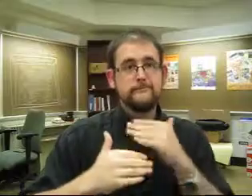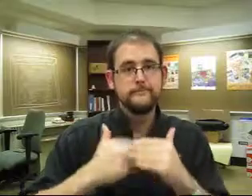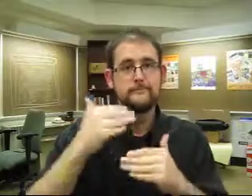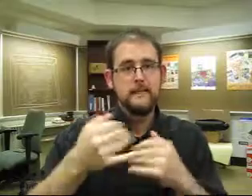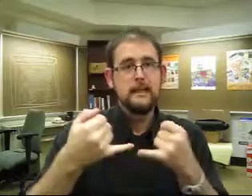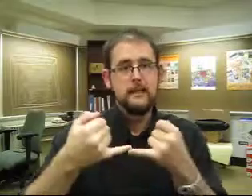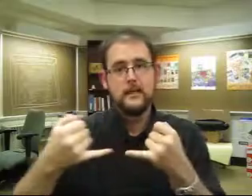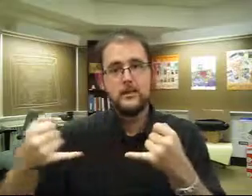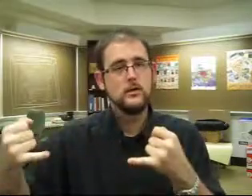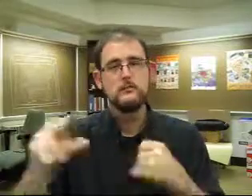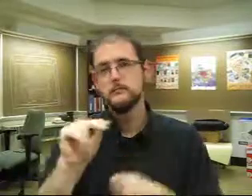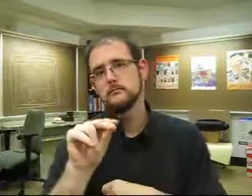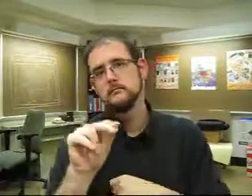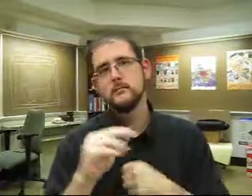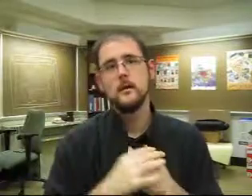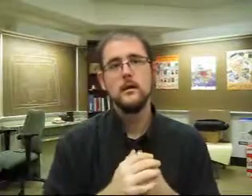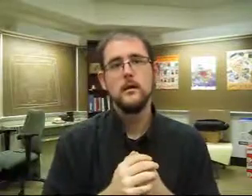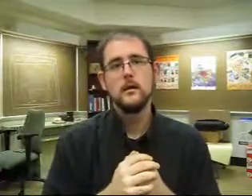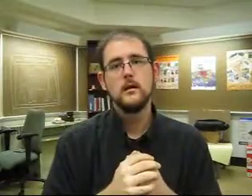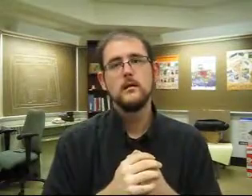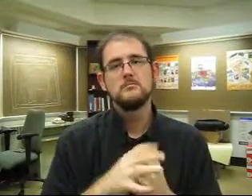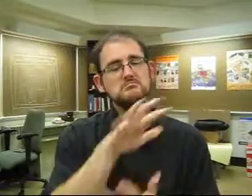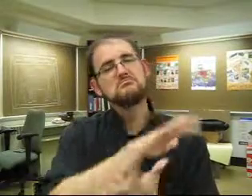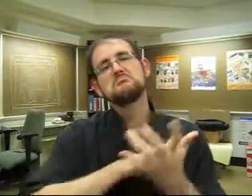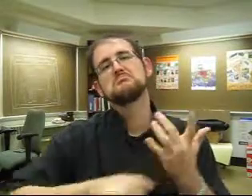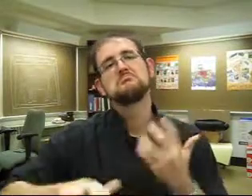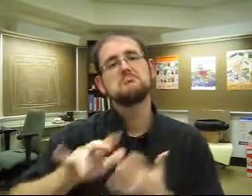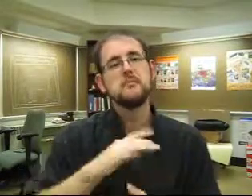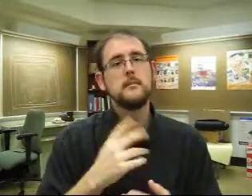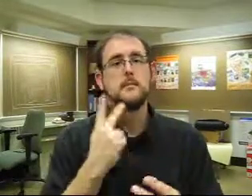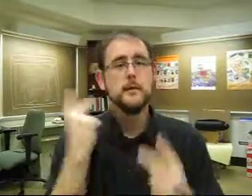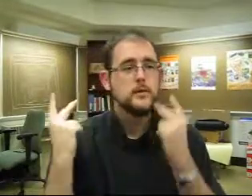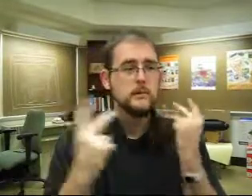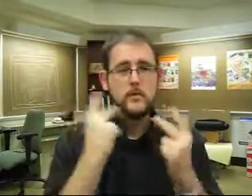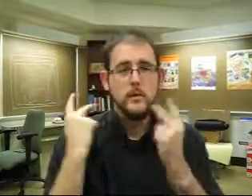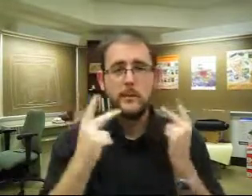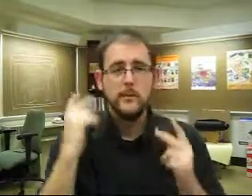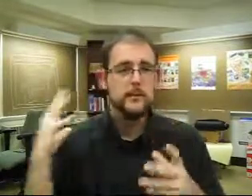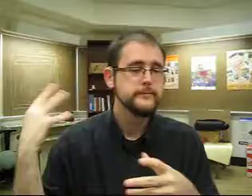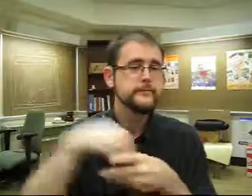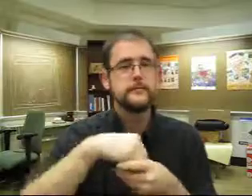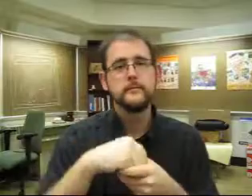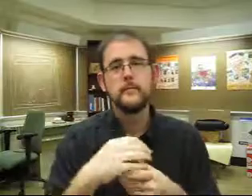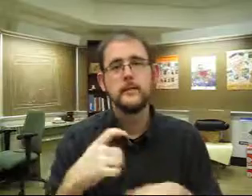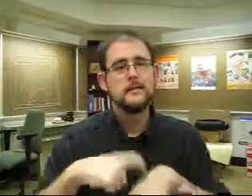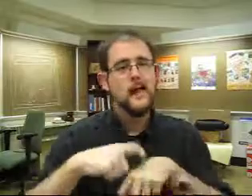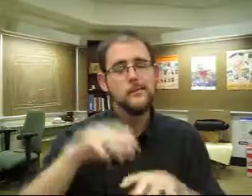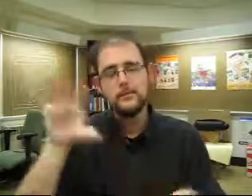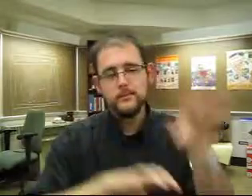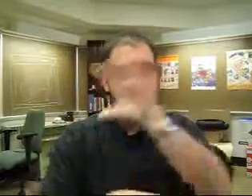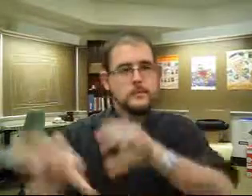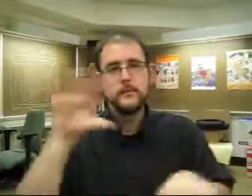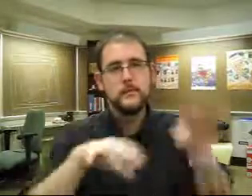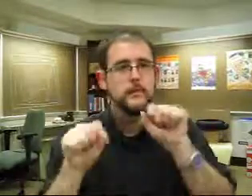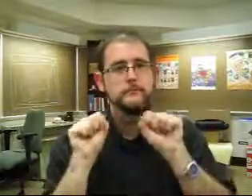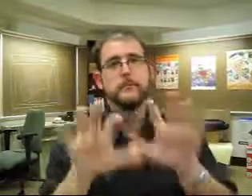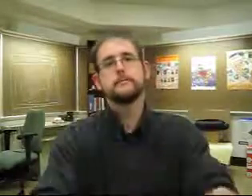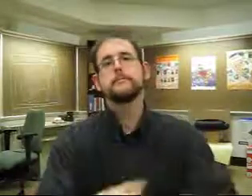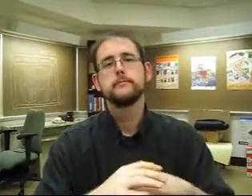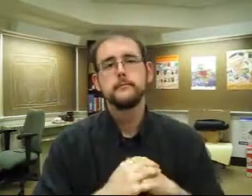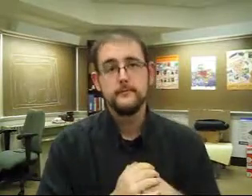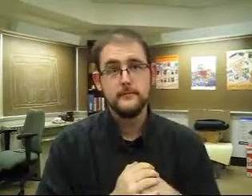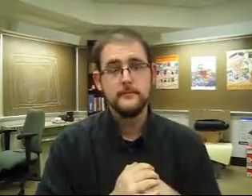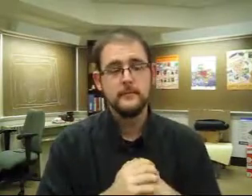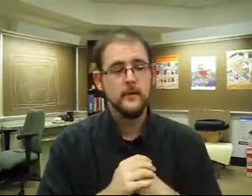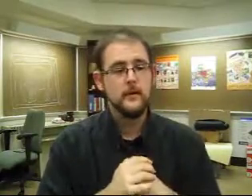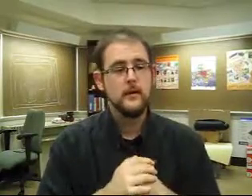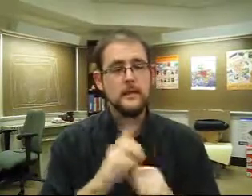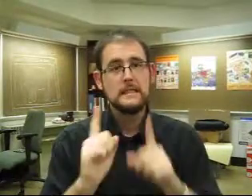linear with a sequence of events. Memories get mixed in, and events are scrambled.